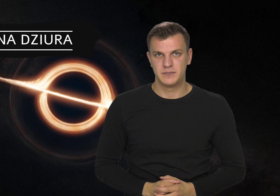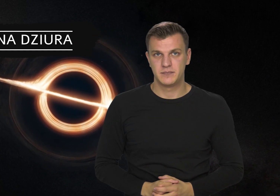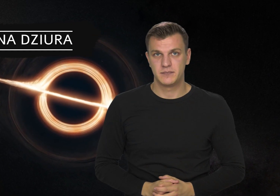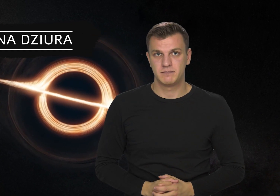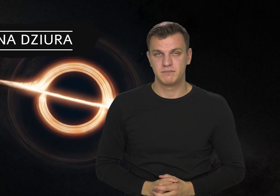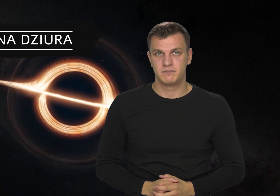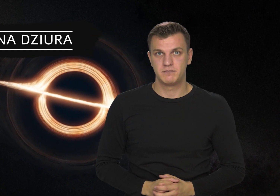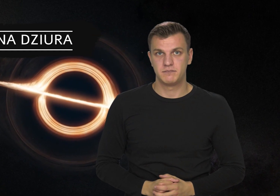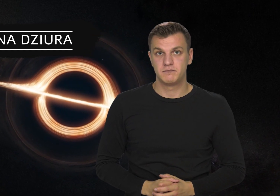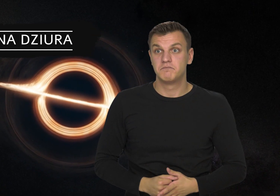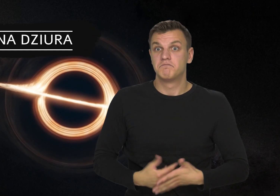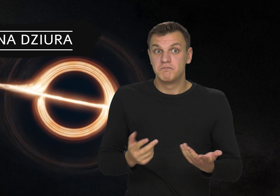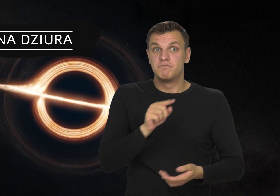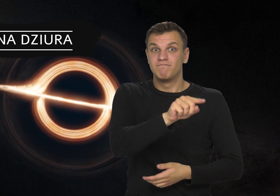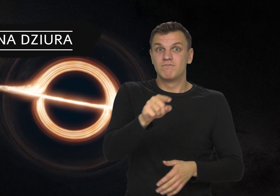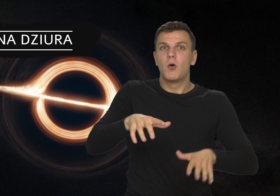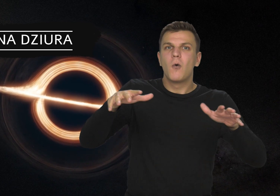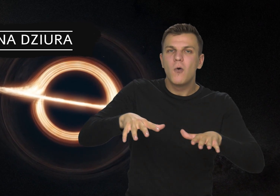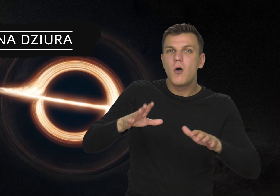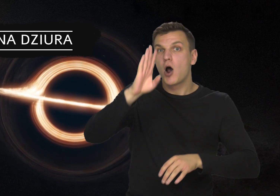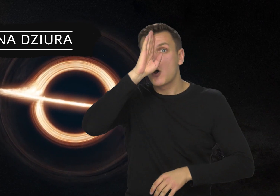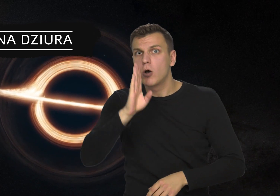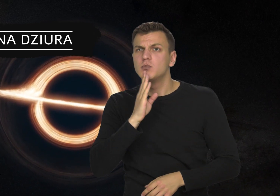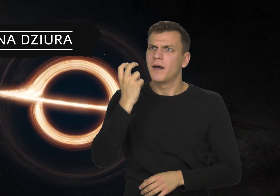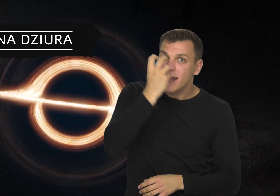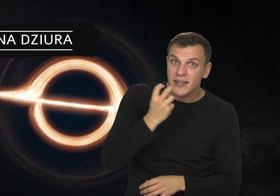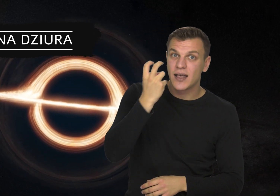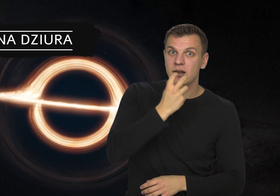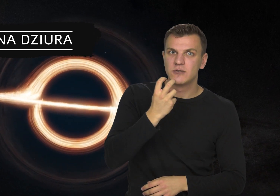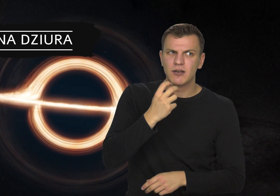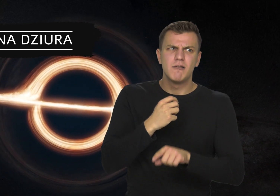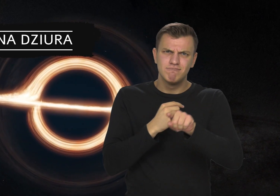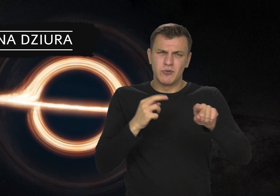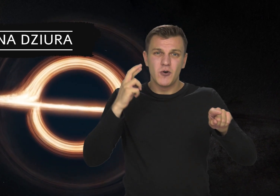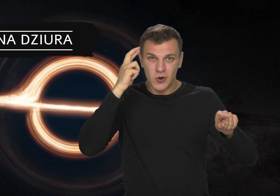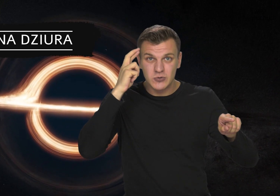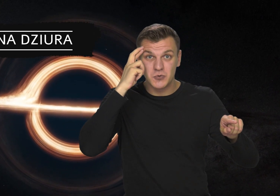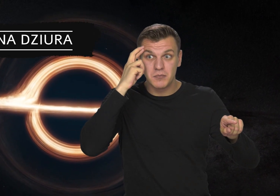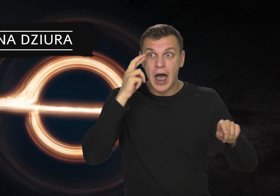If someone likes space and is interested in it, they’ll understand.